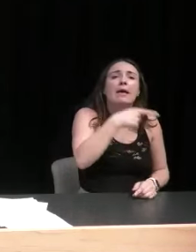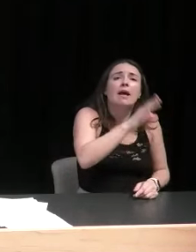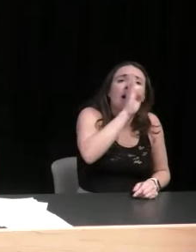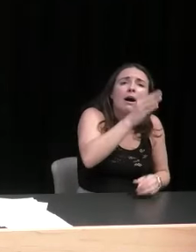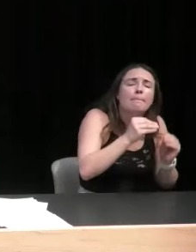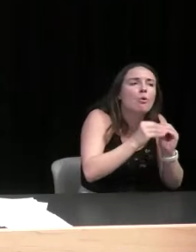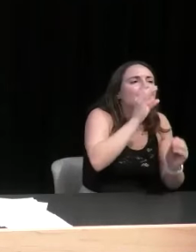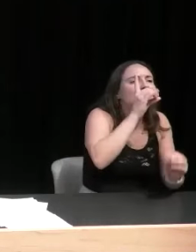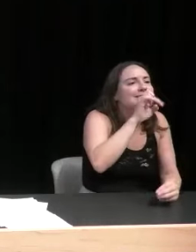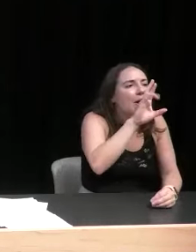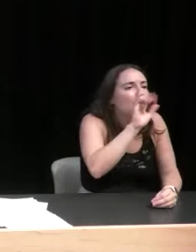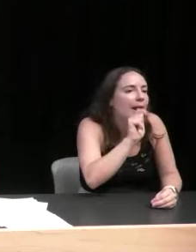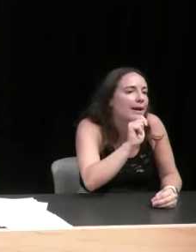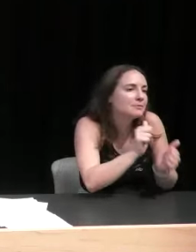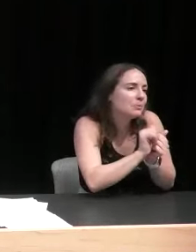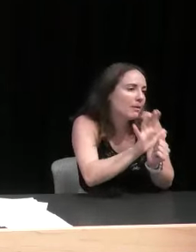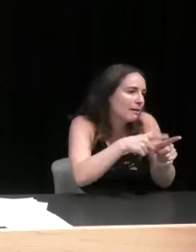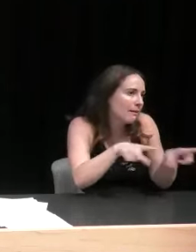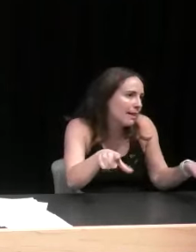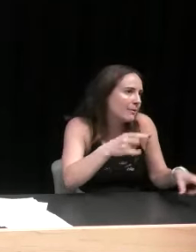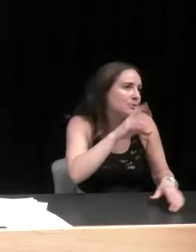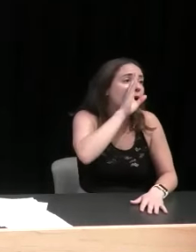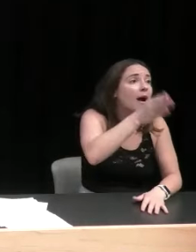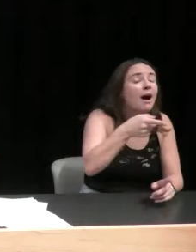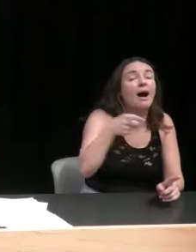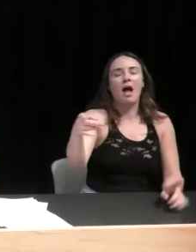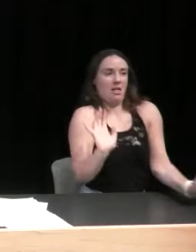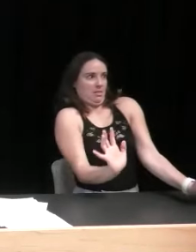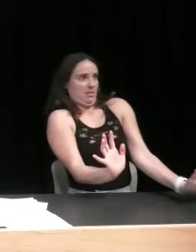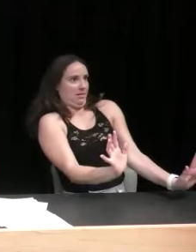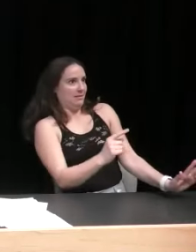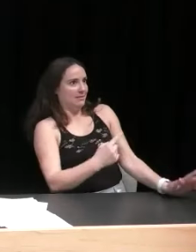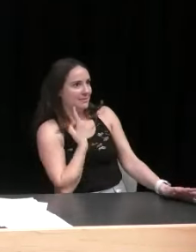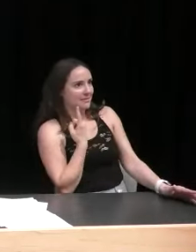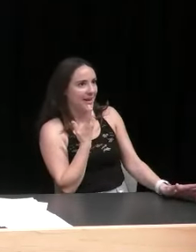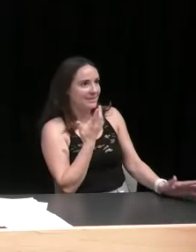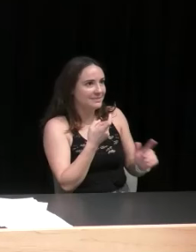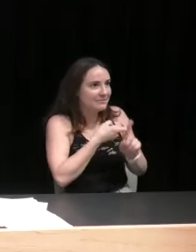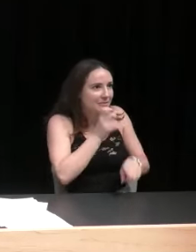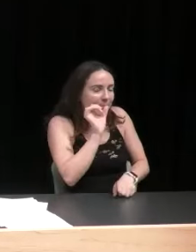fine um but they'll um be like well you're a little bit more direct with your language